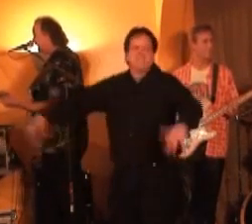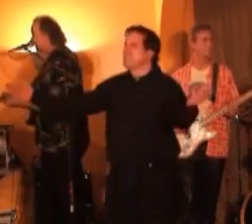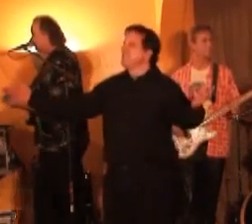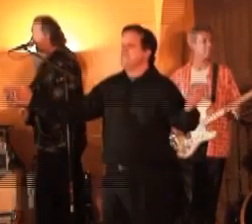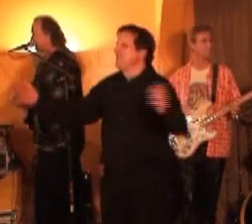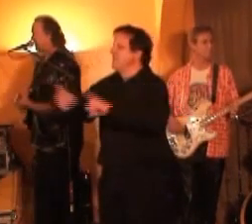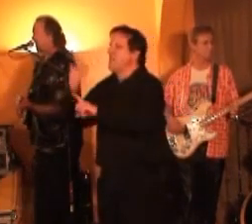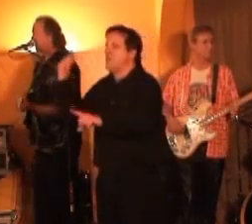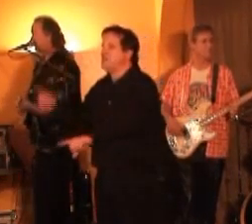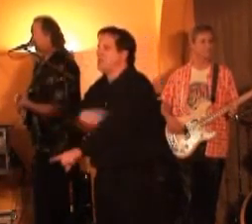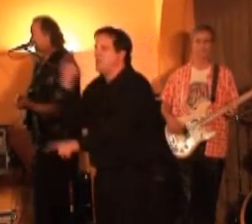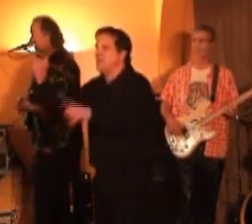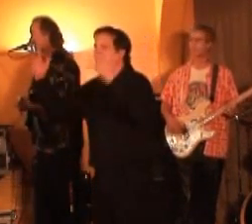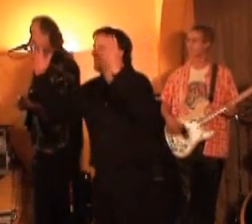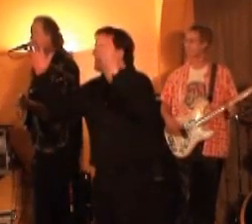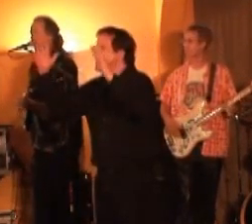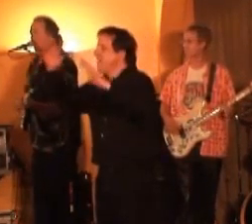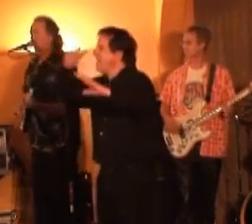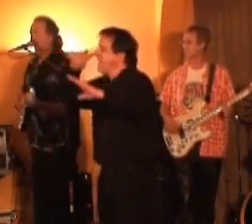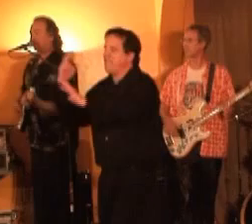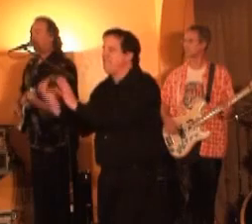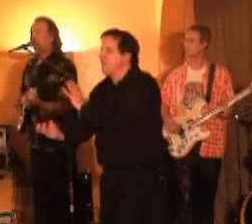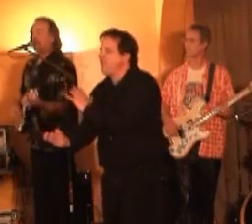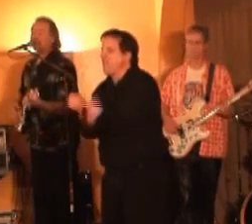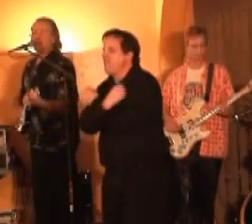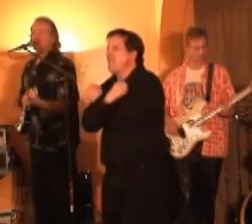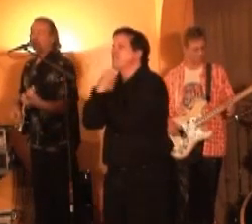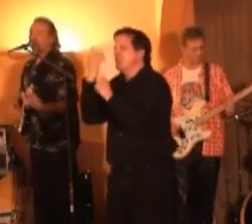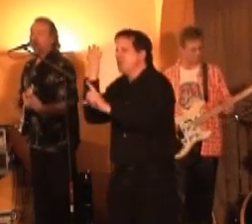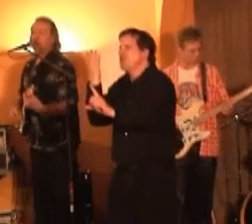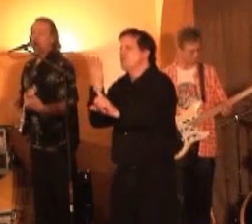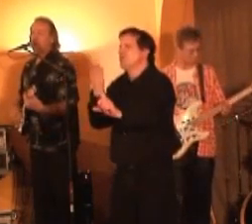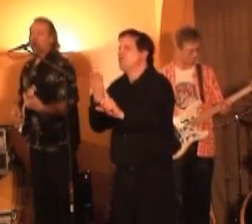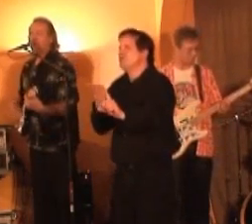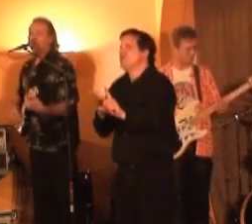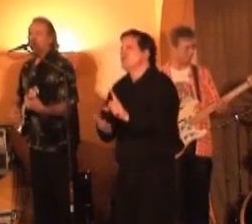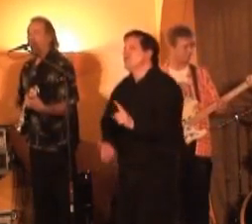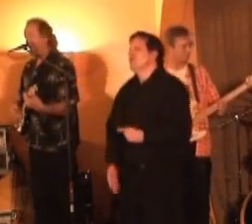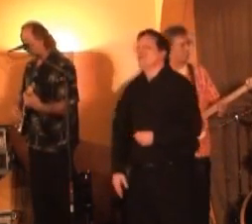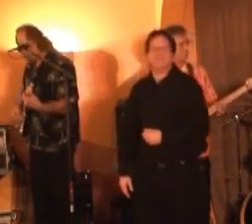And before too long I fell in love with her.